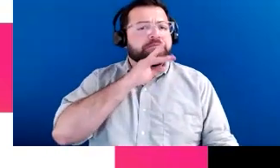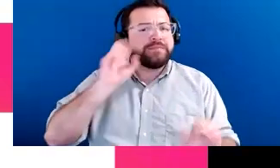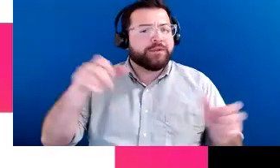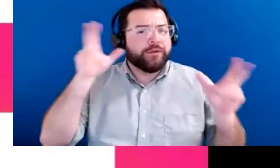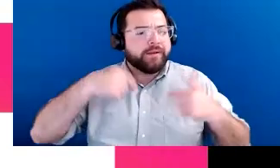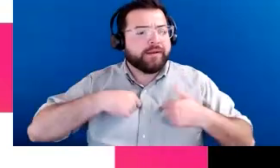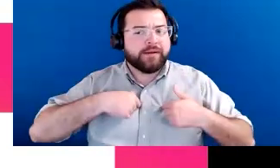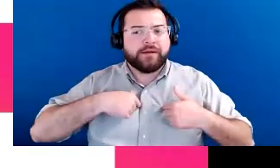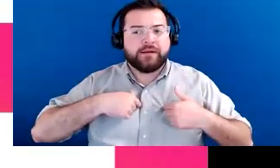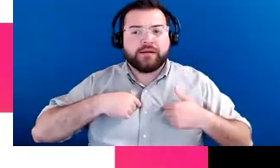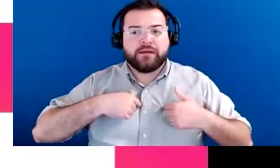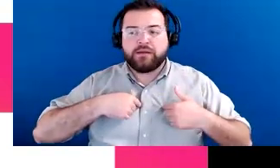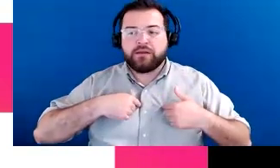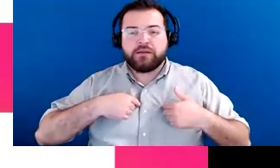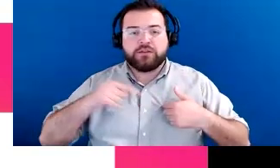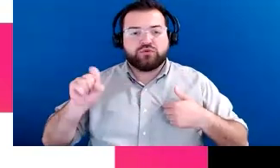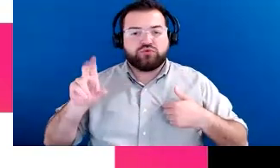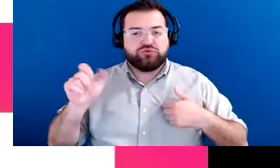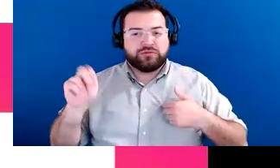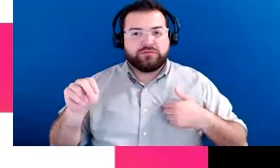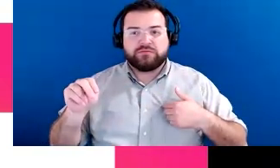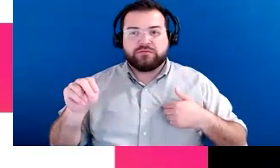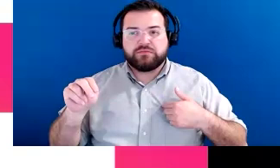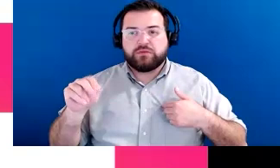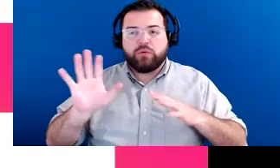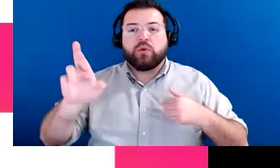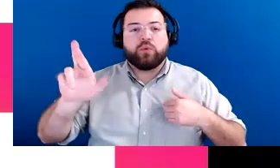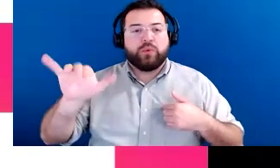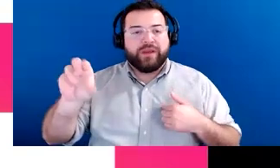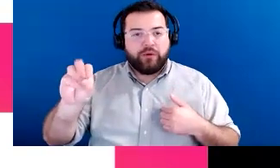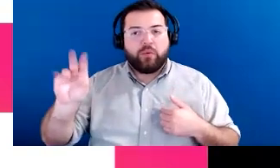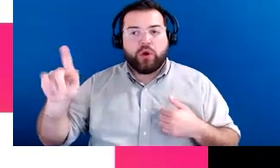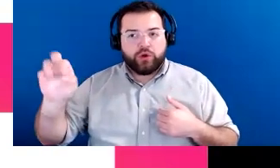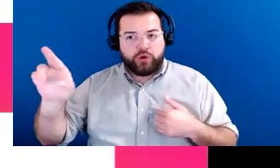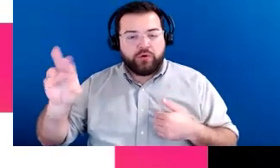I actually make students, like, do a specific type of work and then interact with each other.